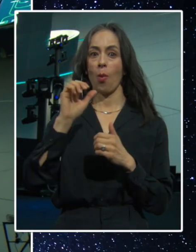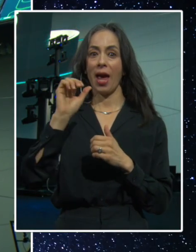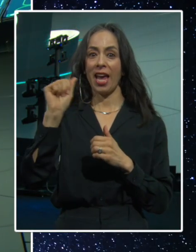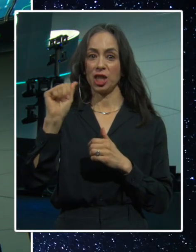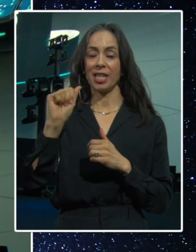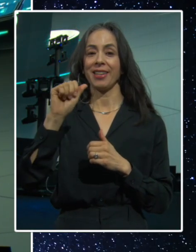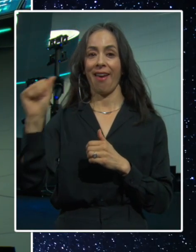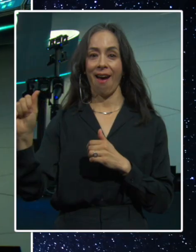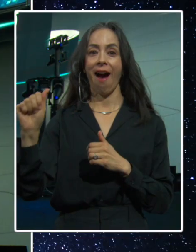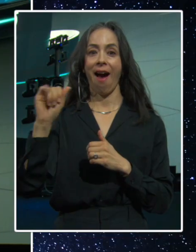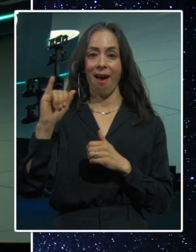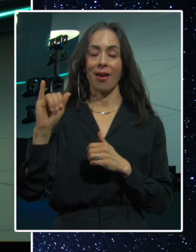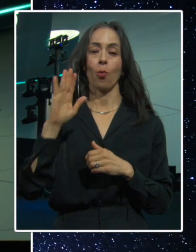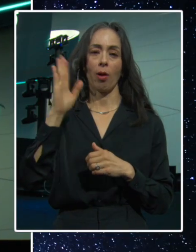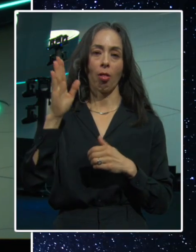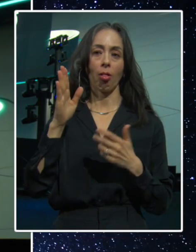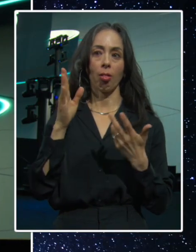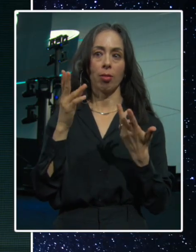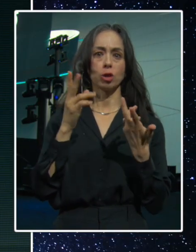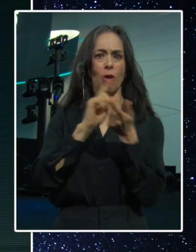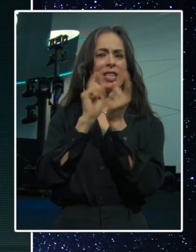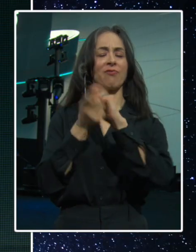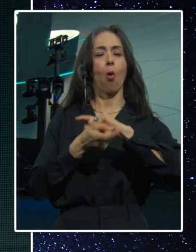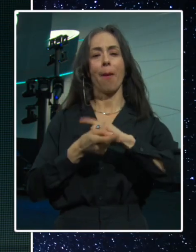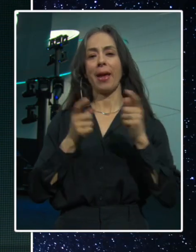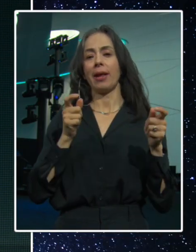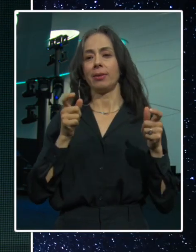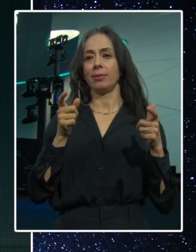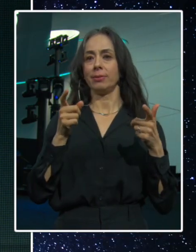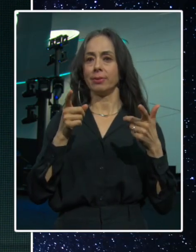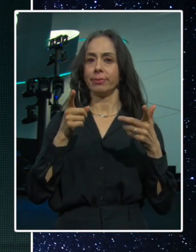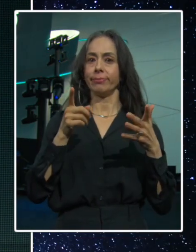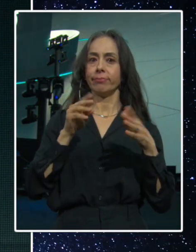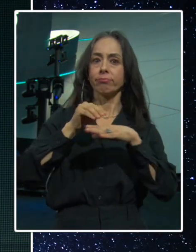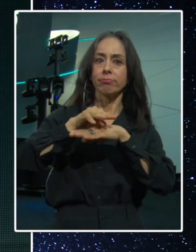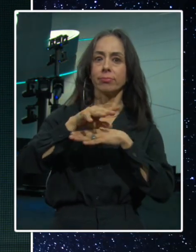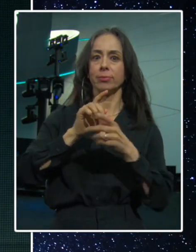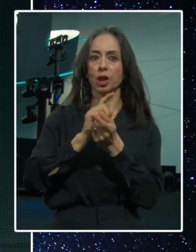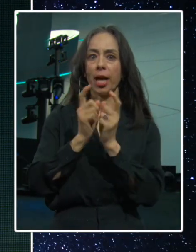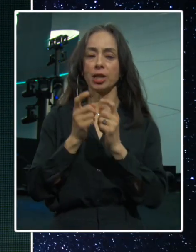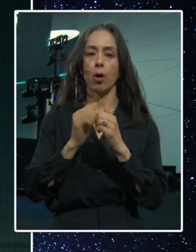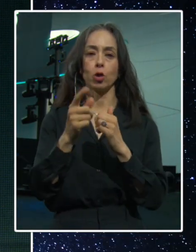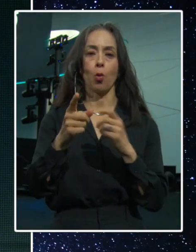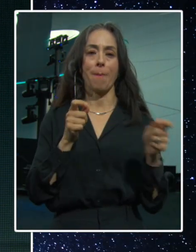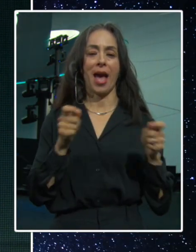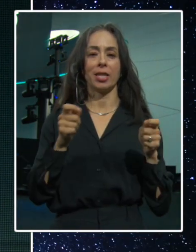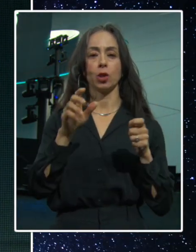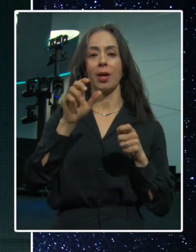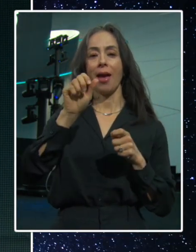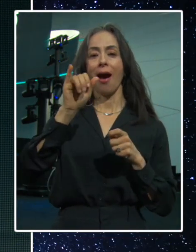We have seen how agentic AI will transform how you manage and run your entire IT estate.